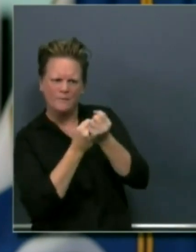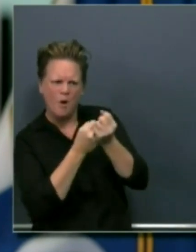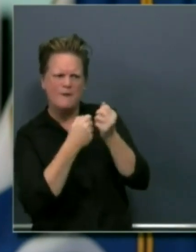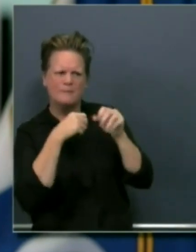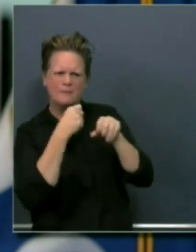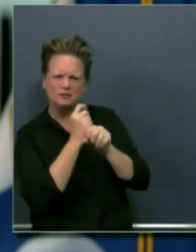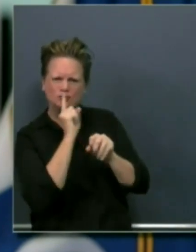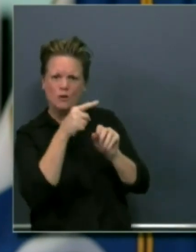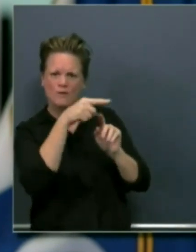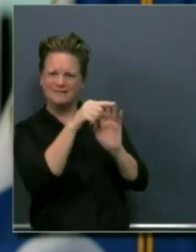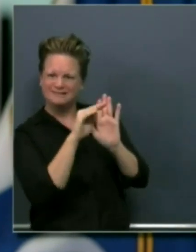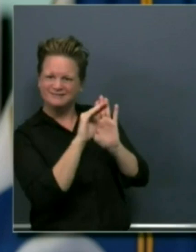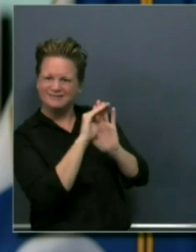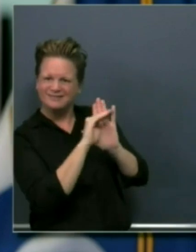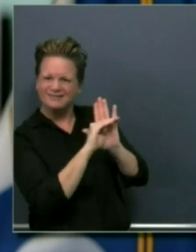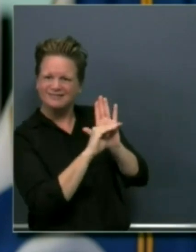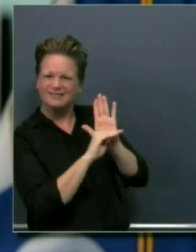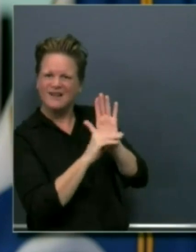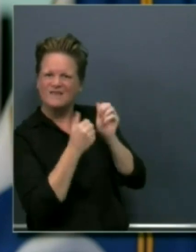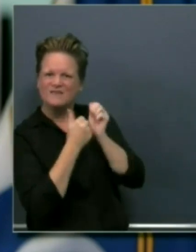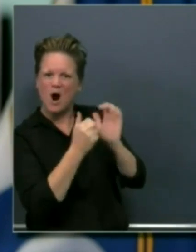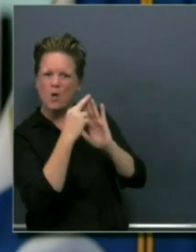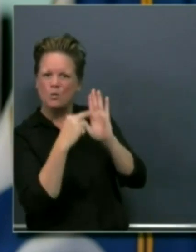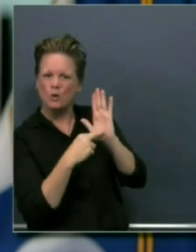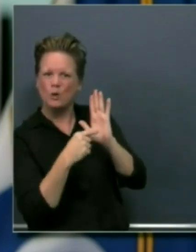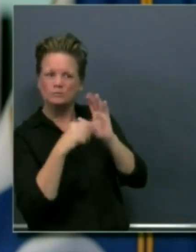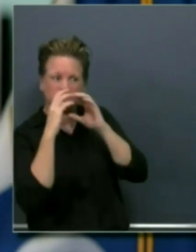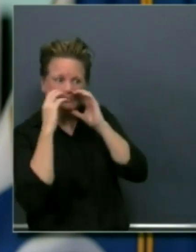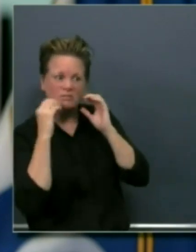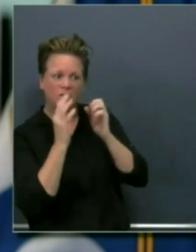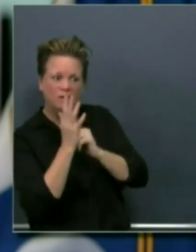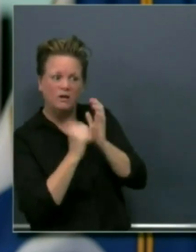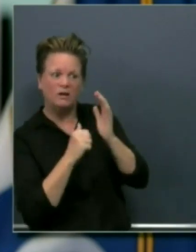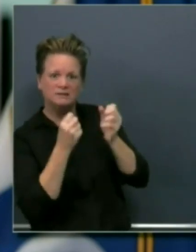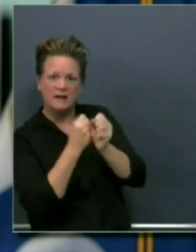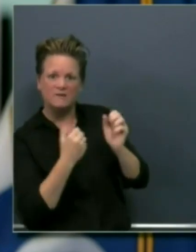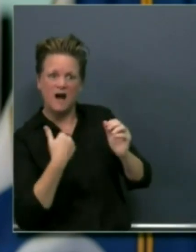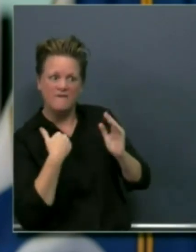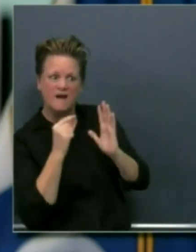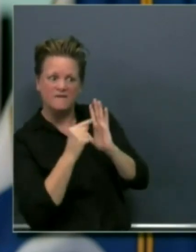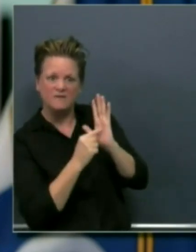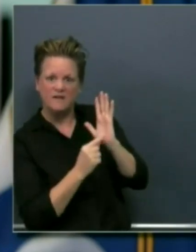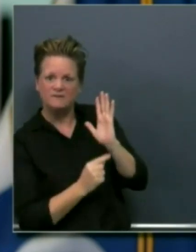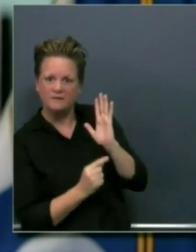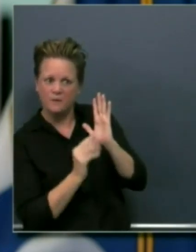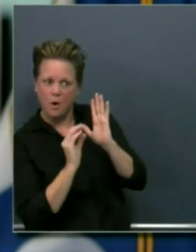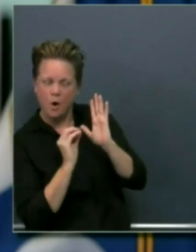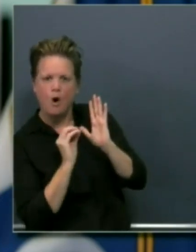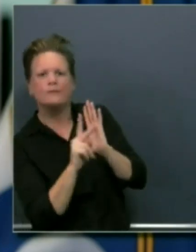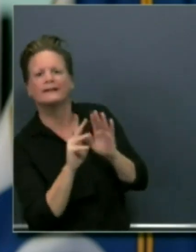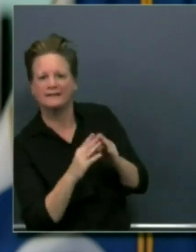MET AND EXPECTATIONS THAT CAN BE TO LOOK FOR. BUT IT'S ALSO IMPORTANT TO NOTE THAT WE HAVE